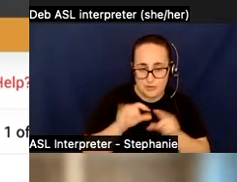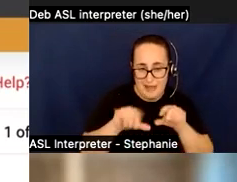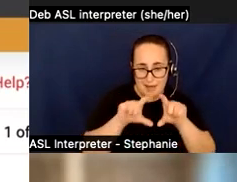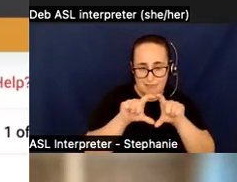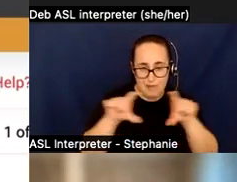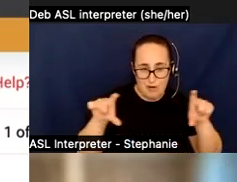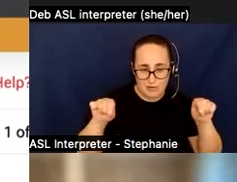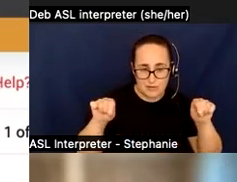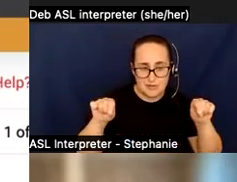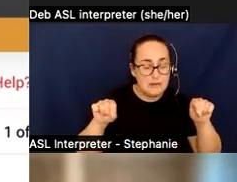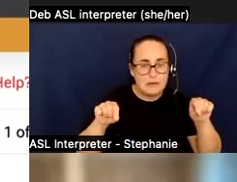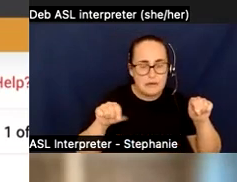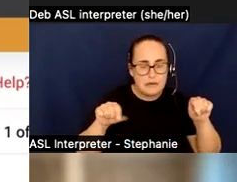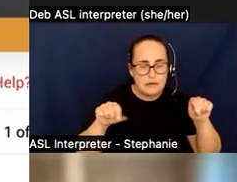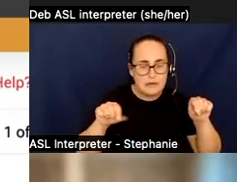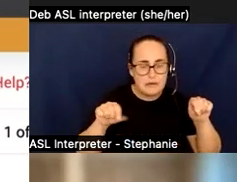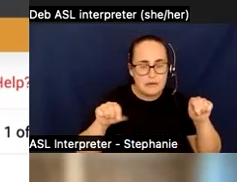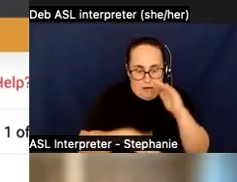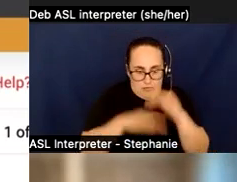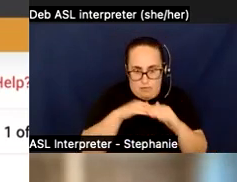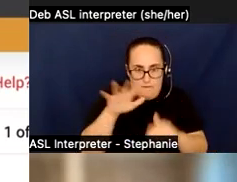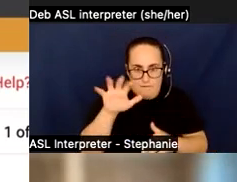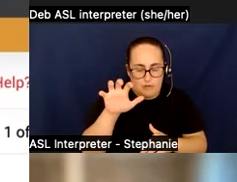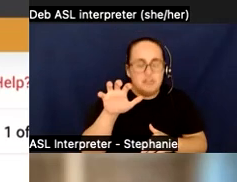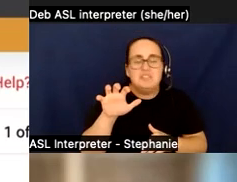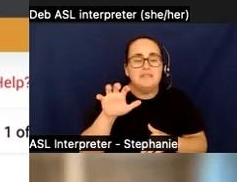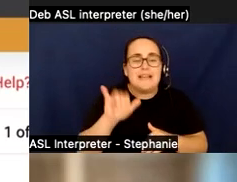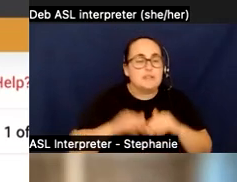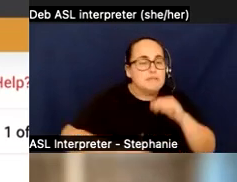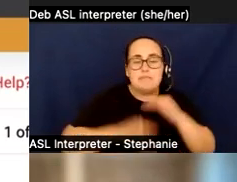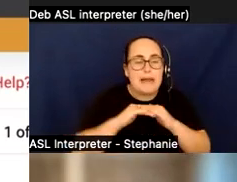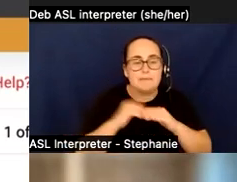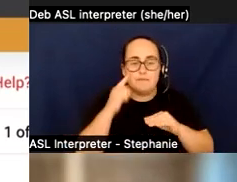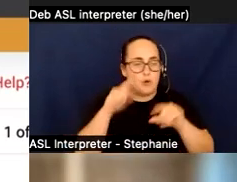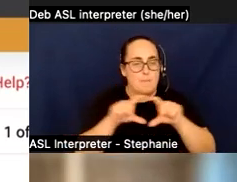not a requirement, it is just a maximum. We don't want you to go over that, but you can write as